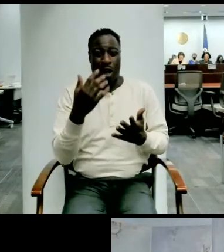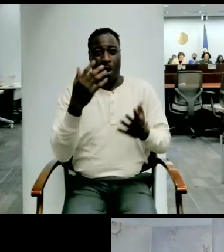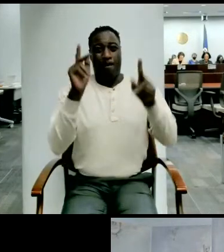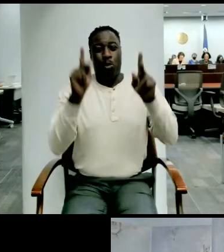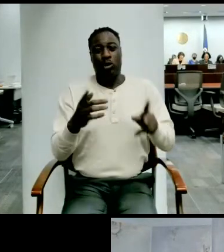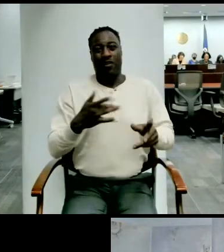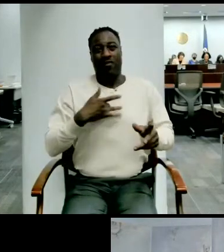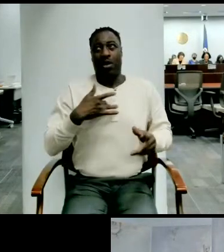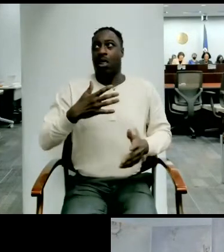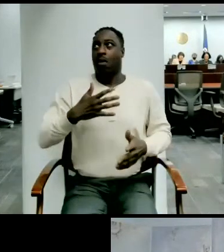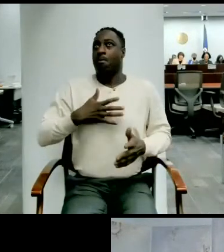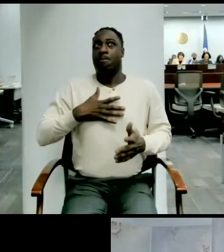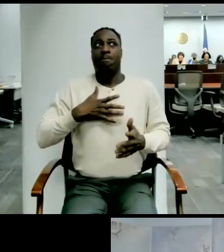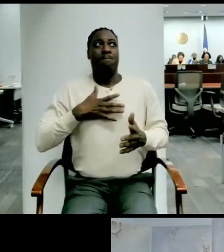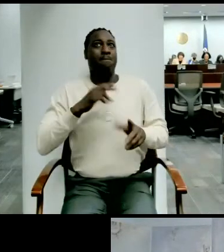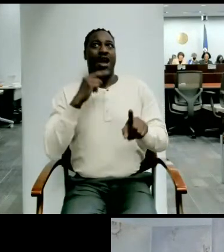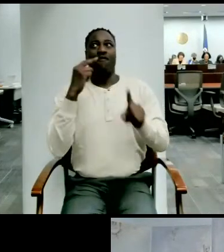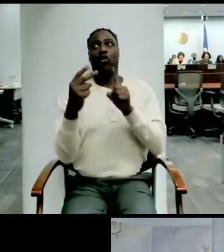Can you talk a little bit more about that?